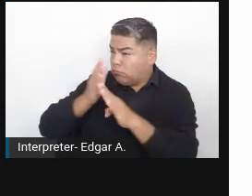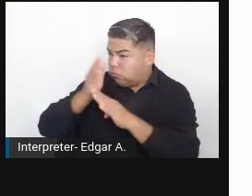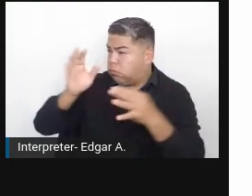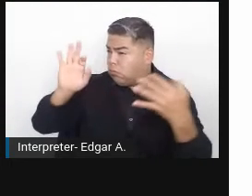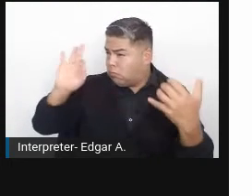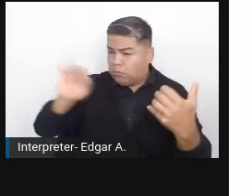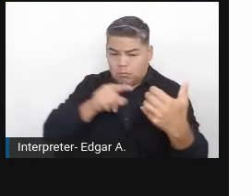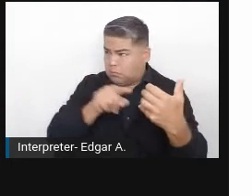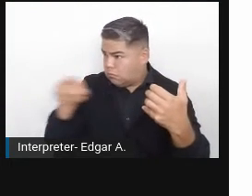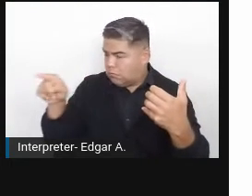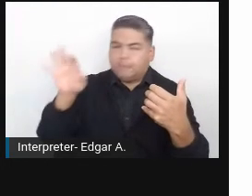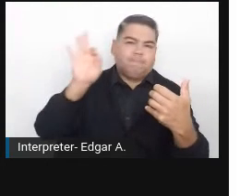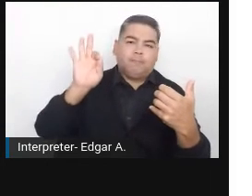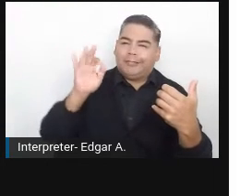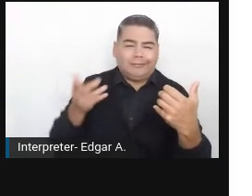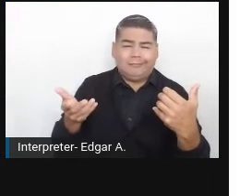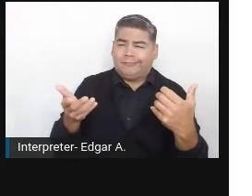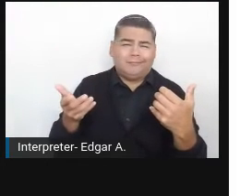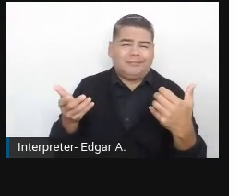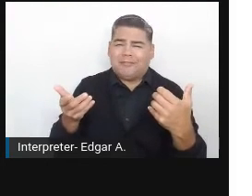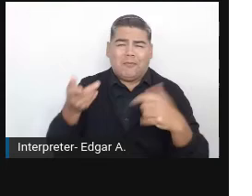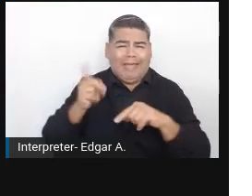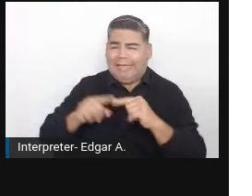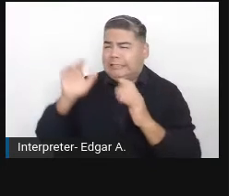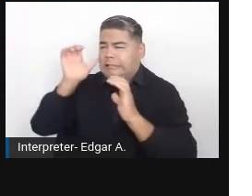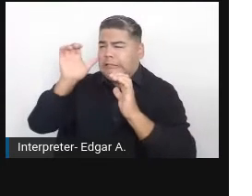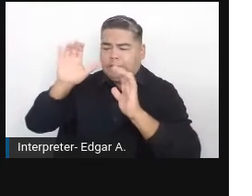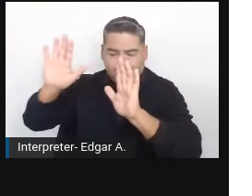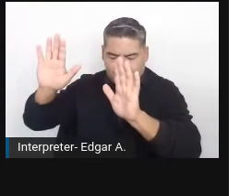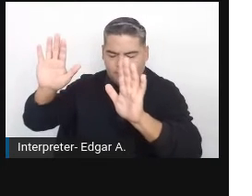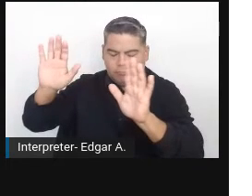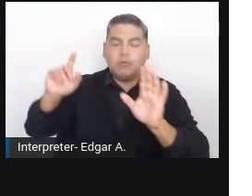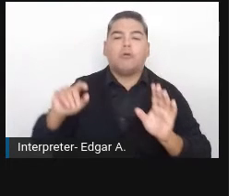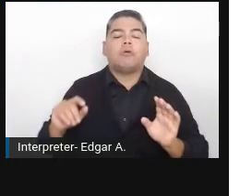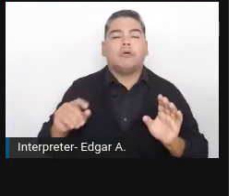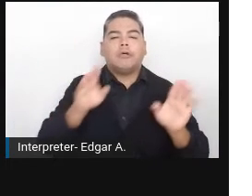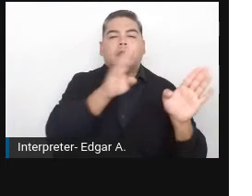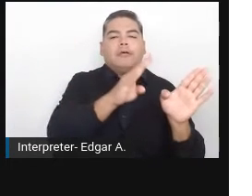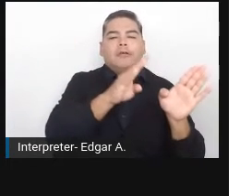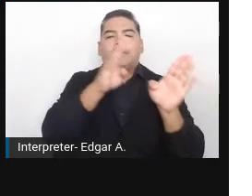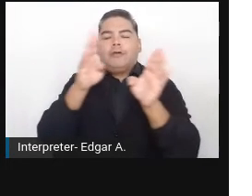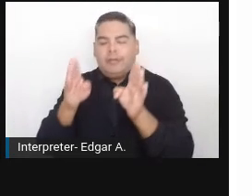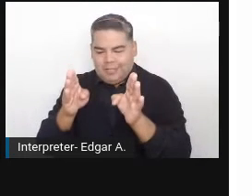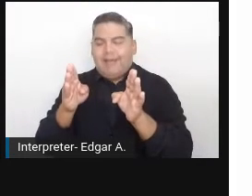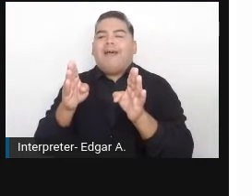Eventually, we settled on WordPress, a WordPress solution